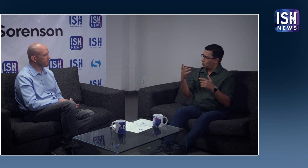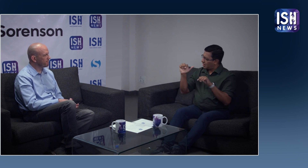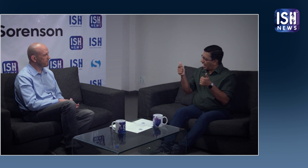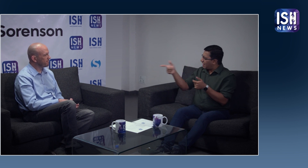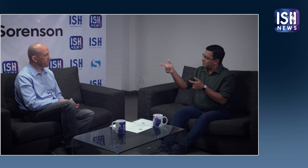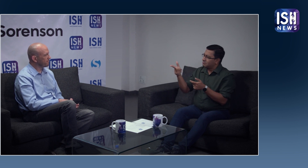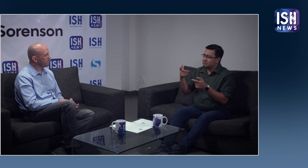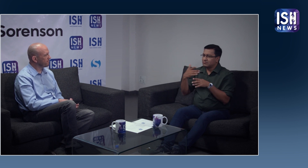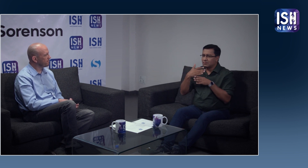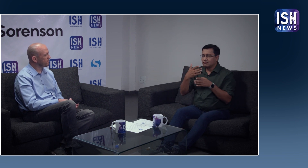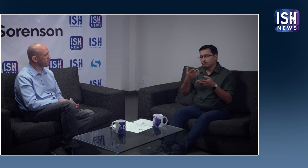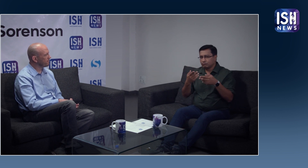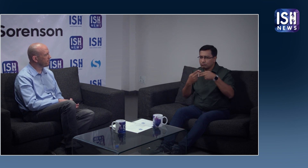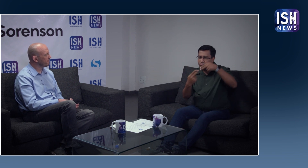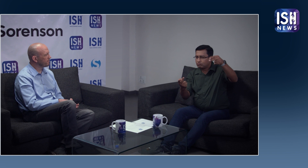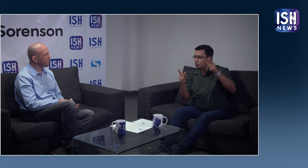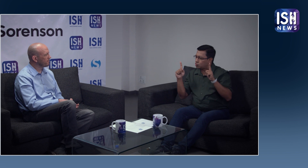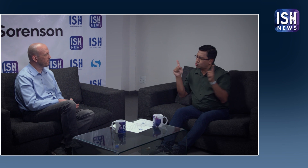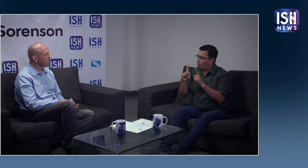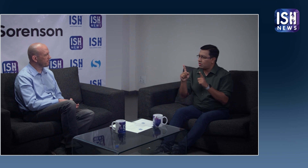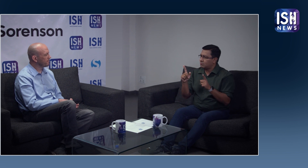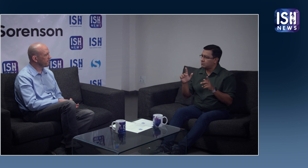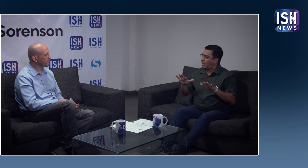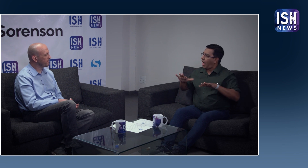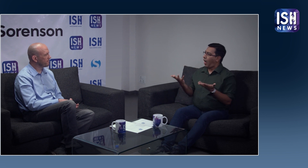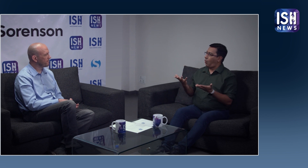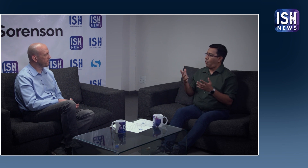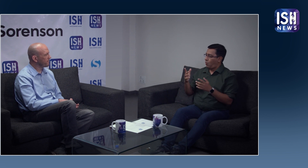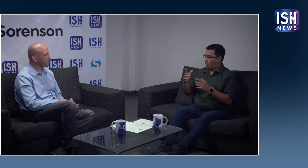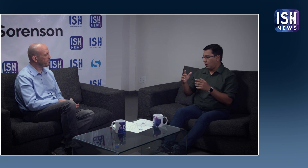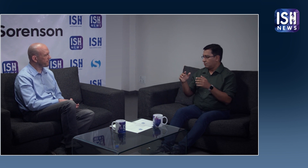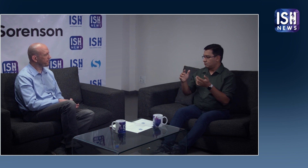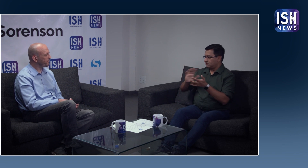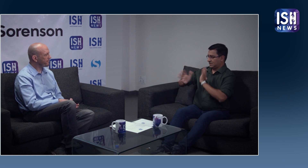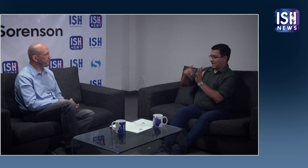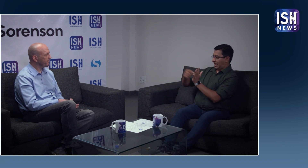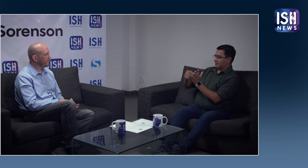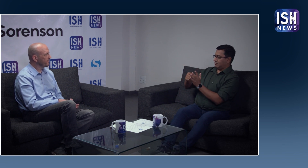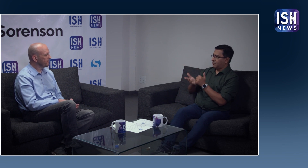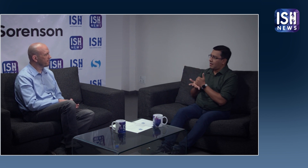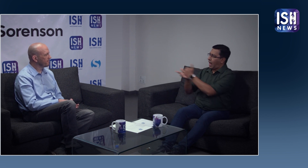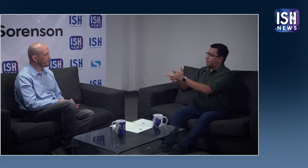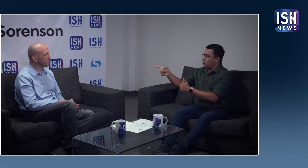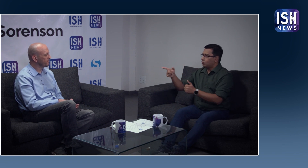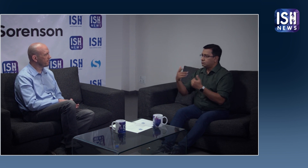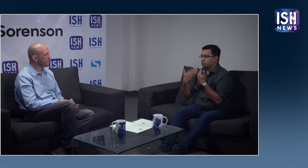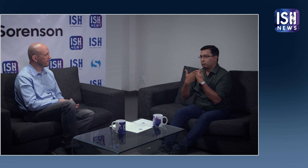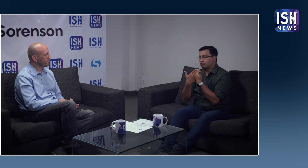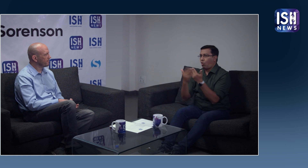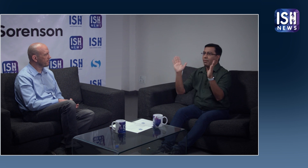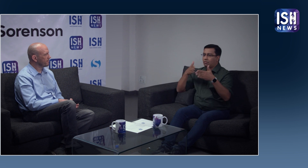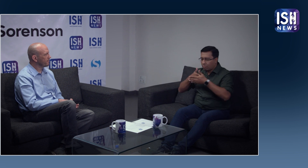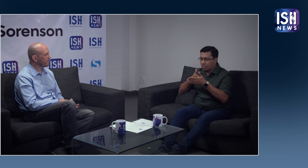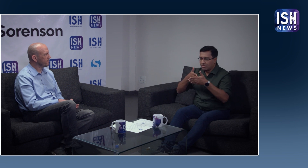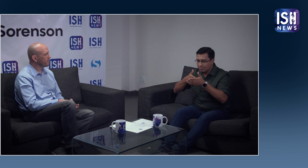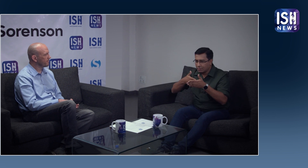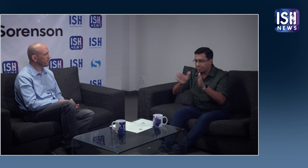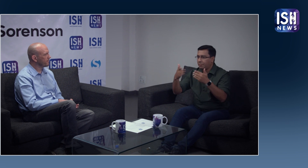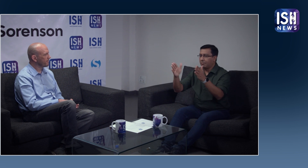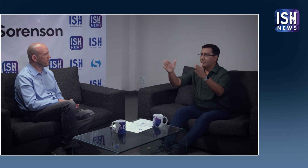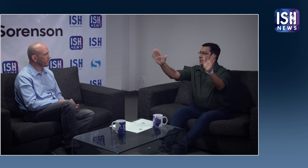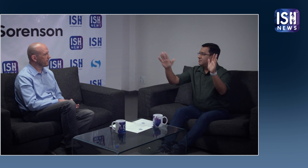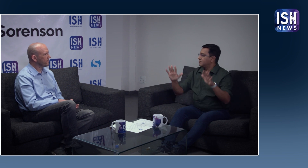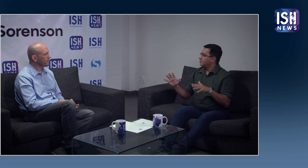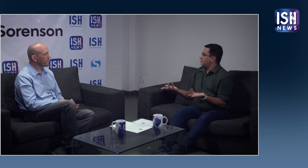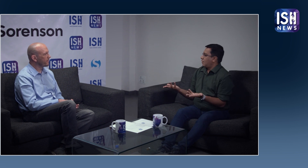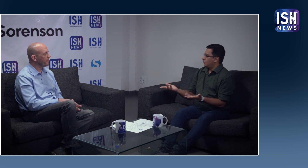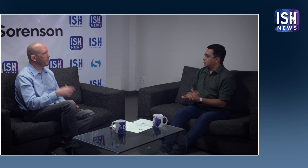Can you tell me a brief story about how Sign Language helped you overcome barriers.